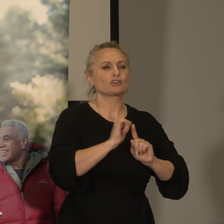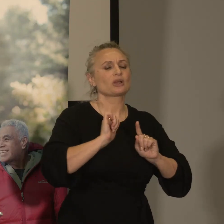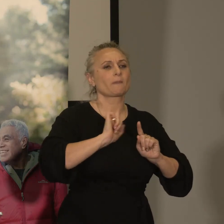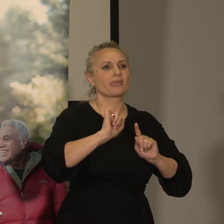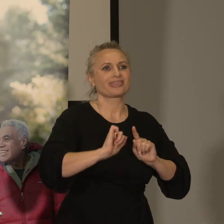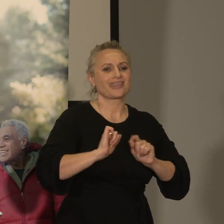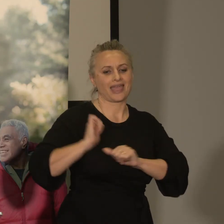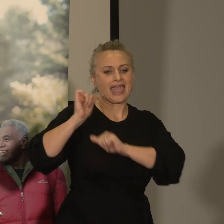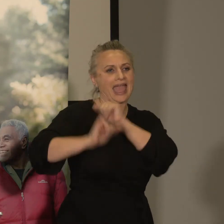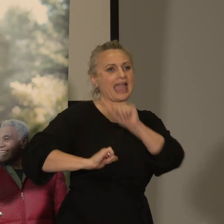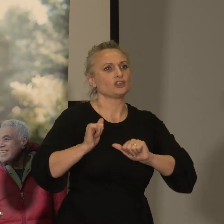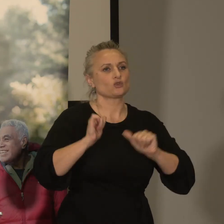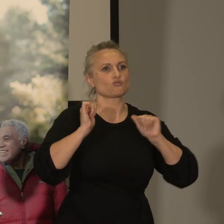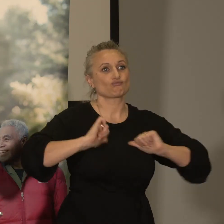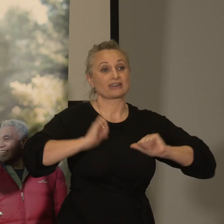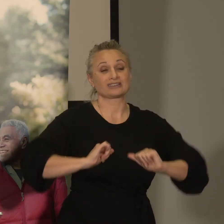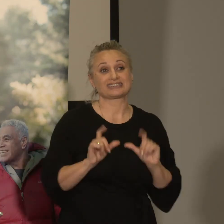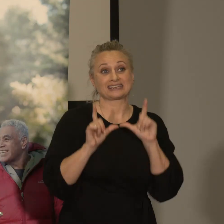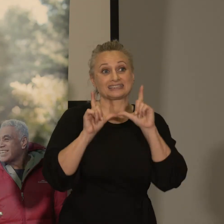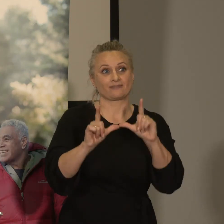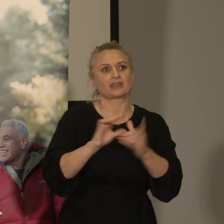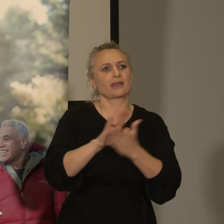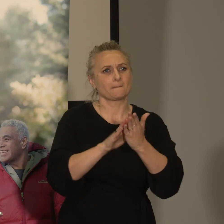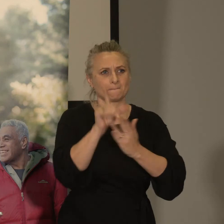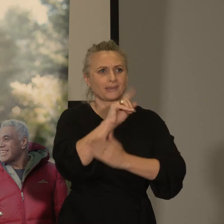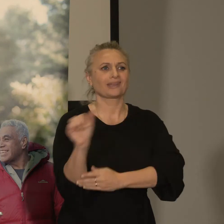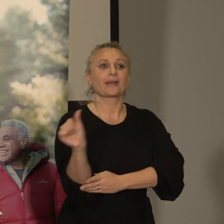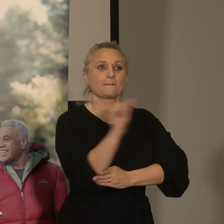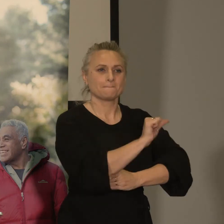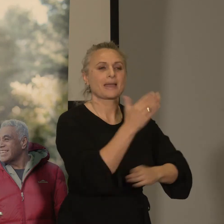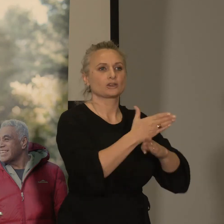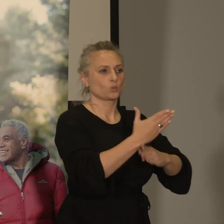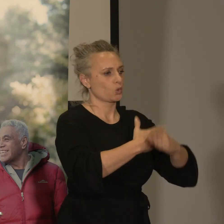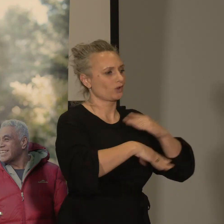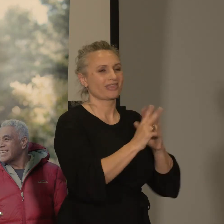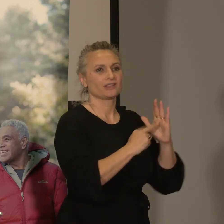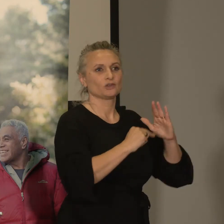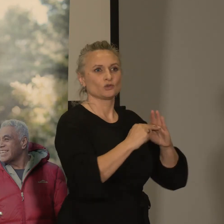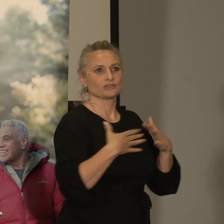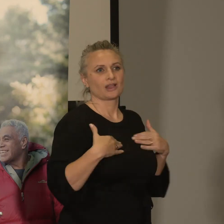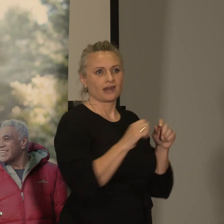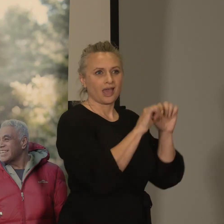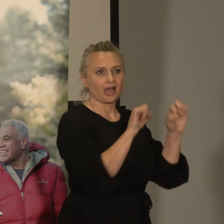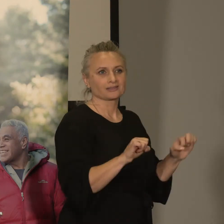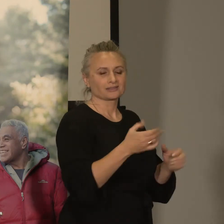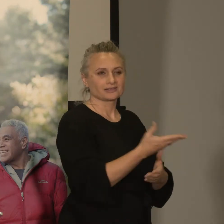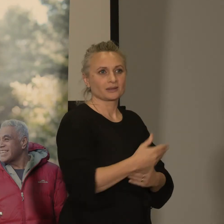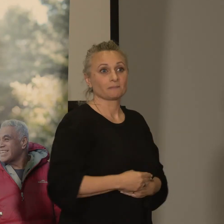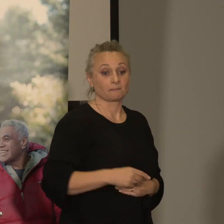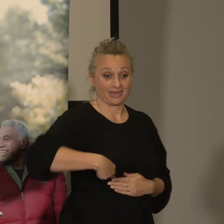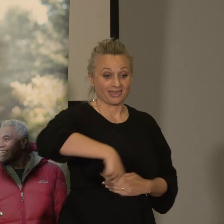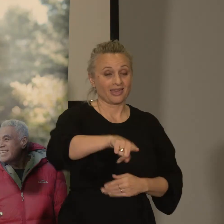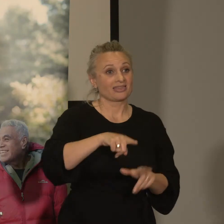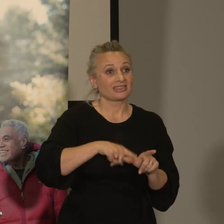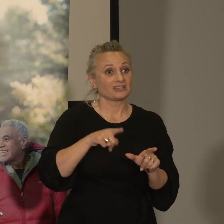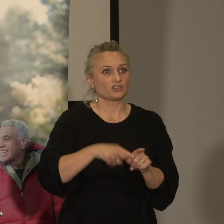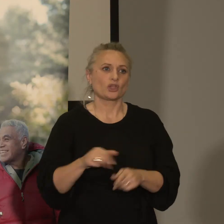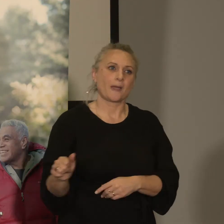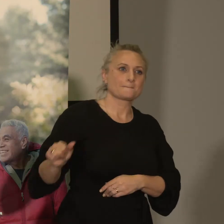their annual practising certificate to be able to return to work in a nursing role in the New Zealand health